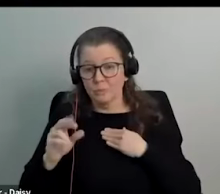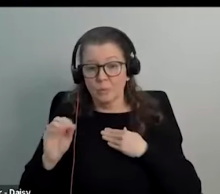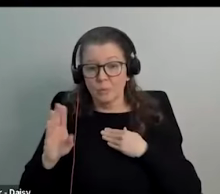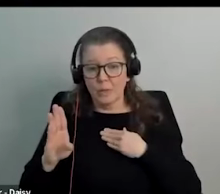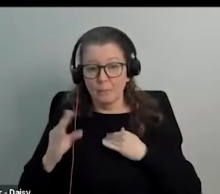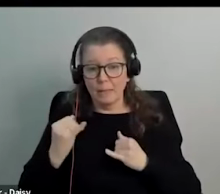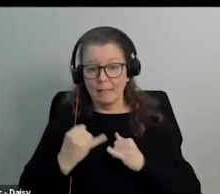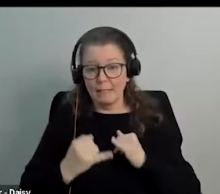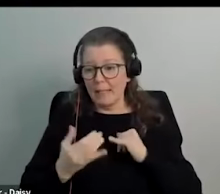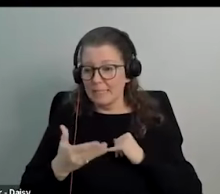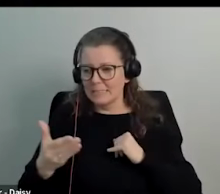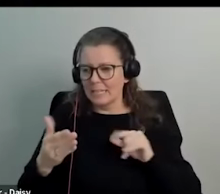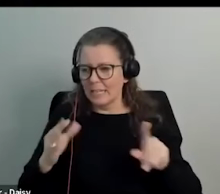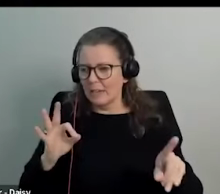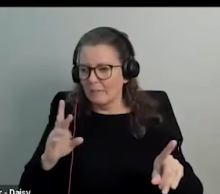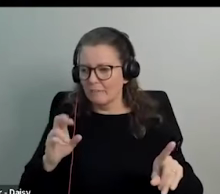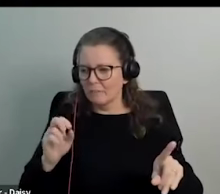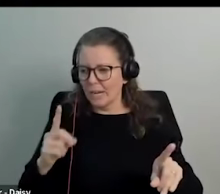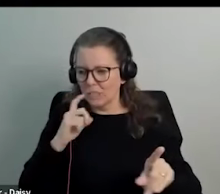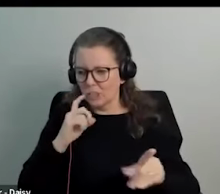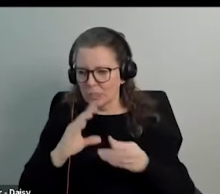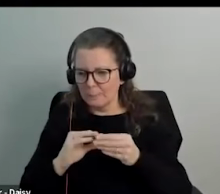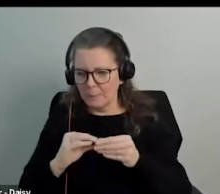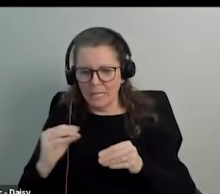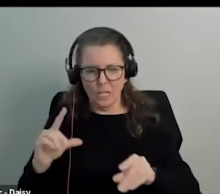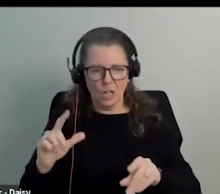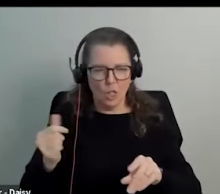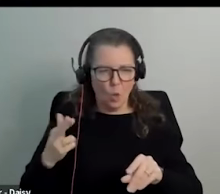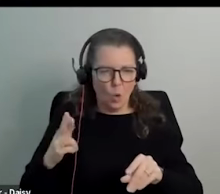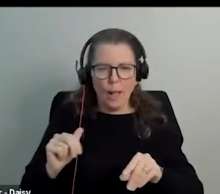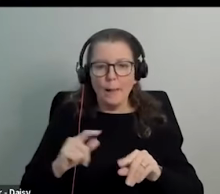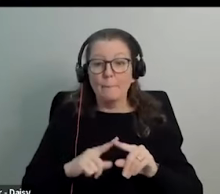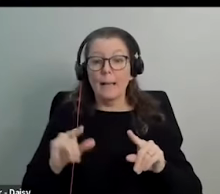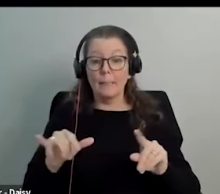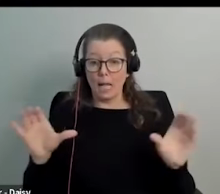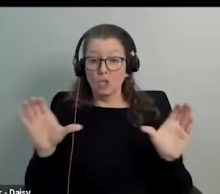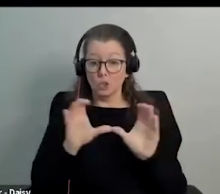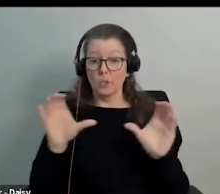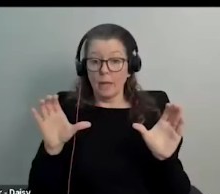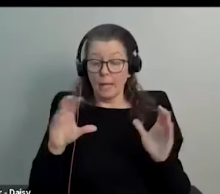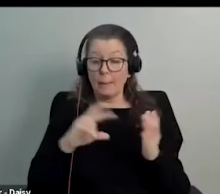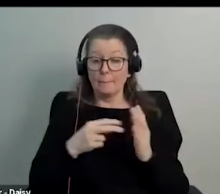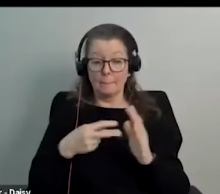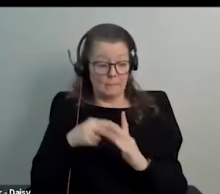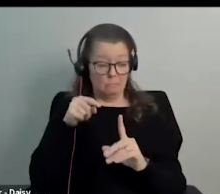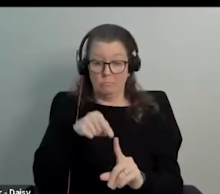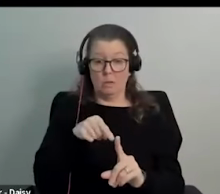I think Fred mentioned this as well, and Laura, a certification shows you care enough to learn.